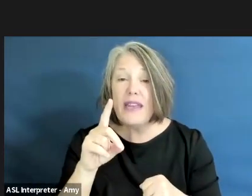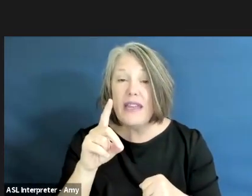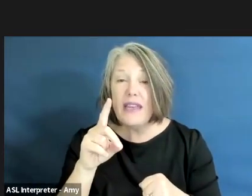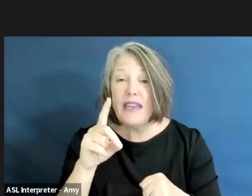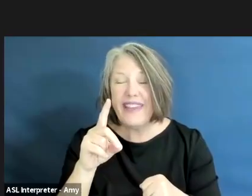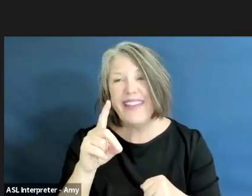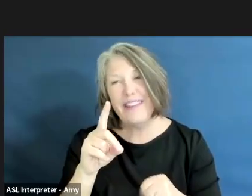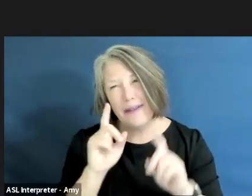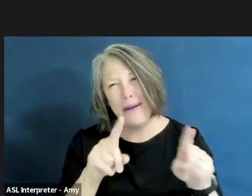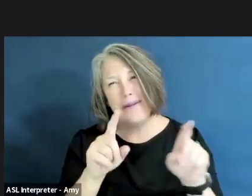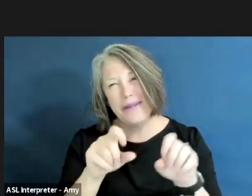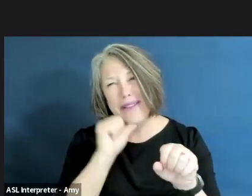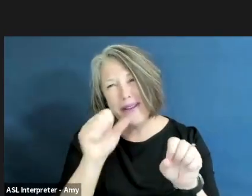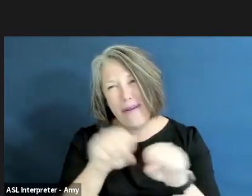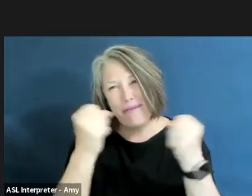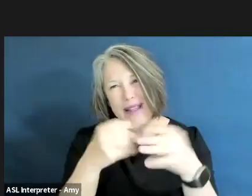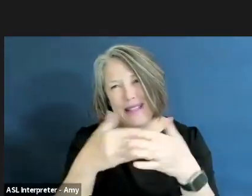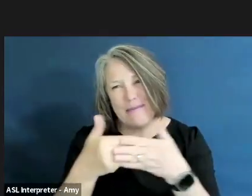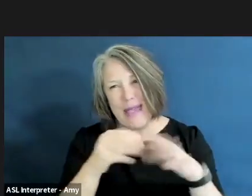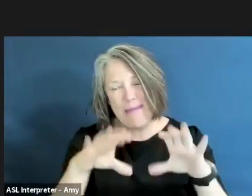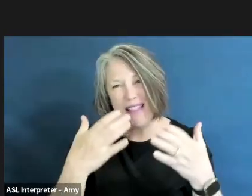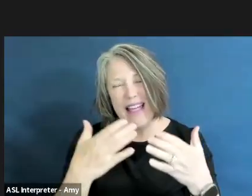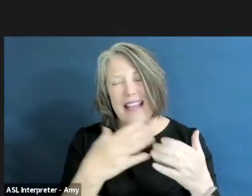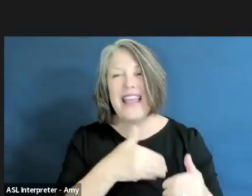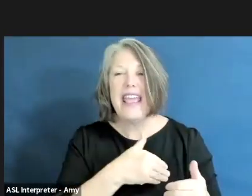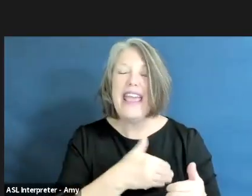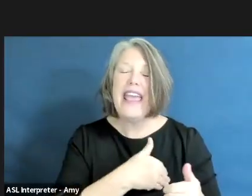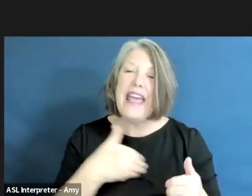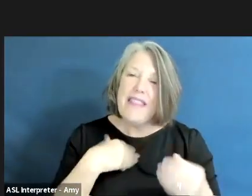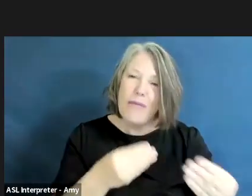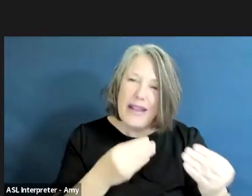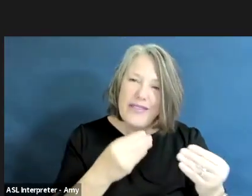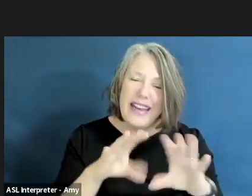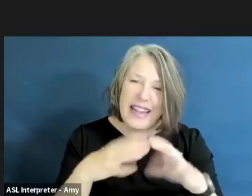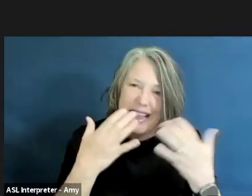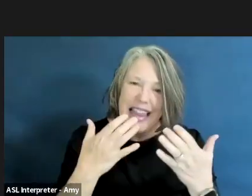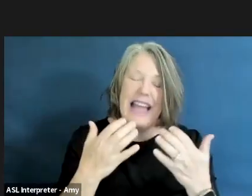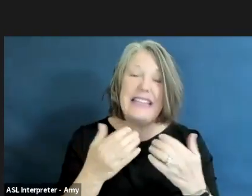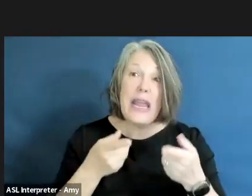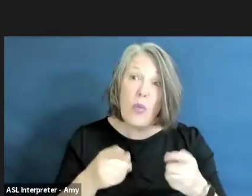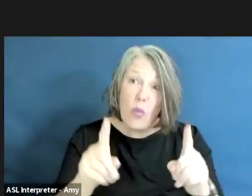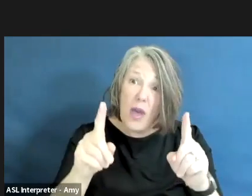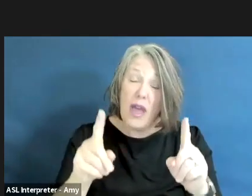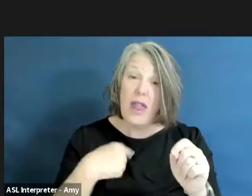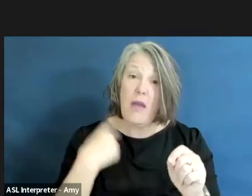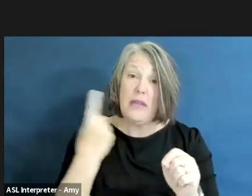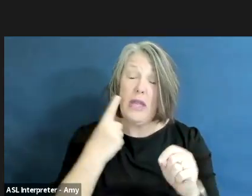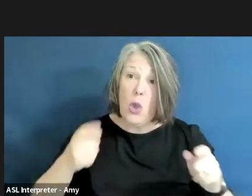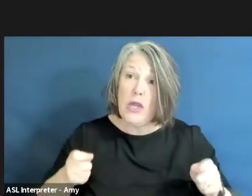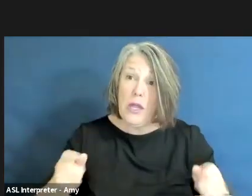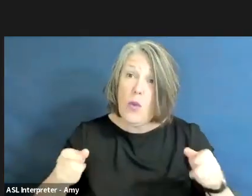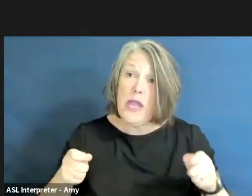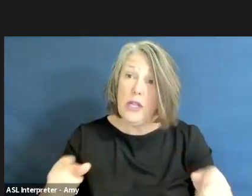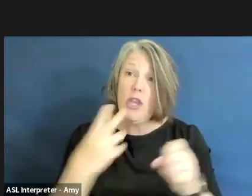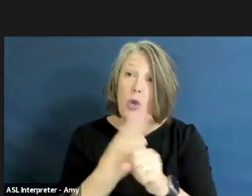the Baby' class, and the breastfeeding class. And while I was the only wheelchair using participant,